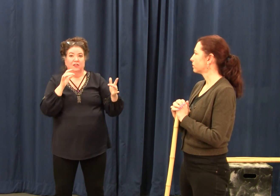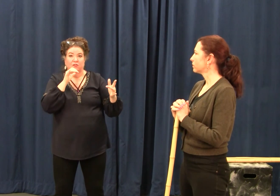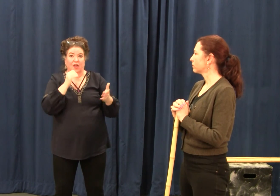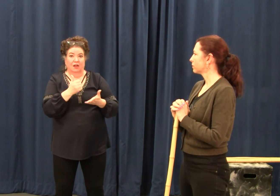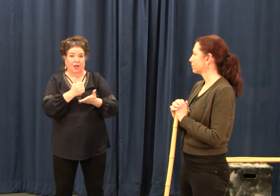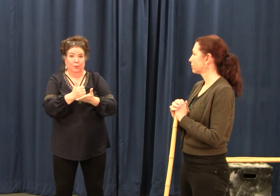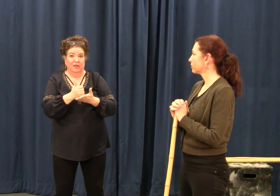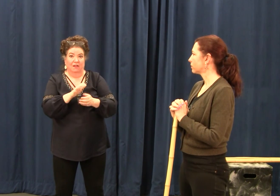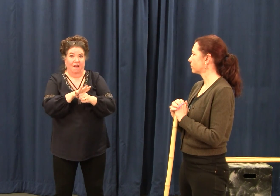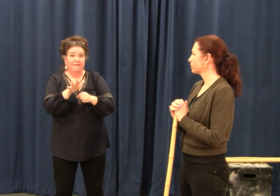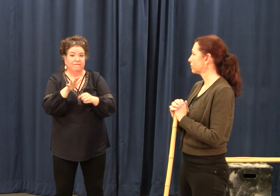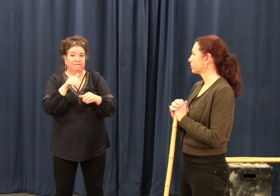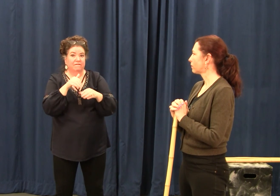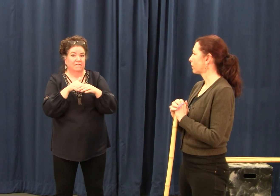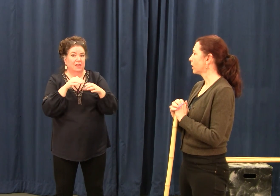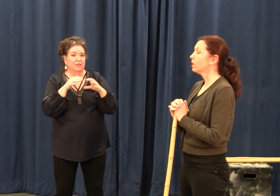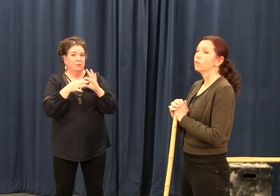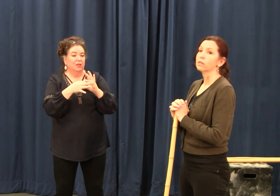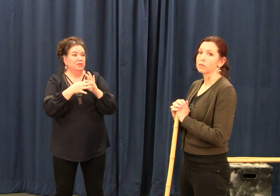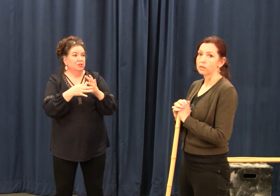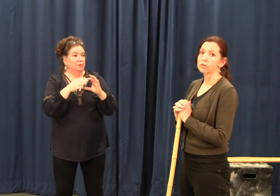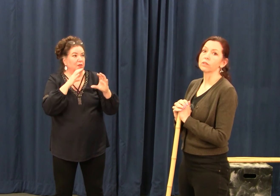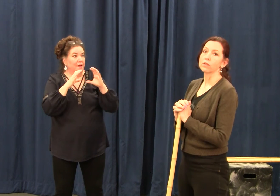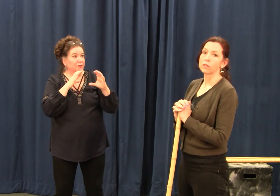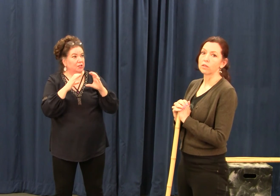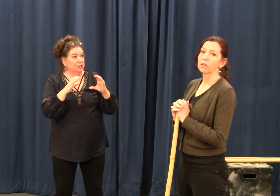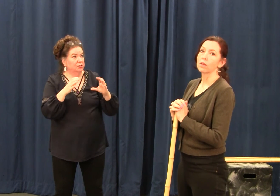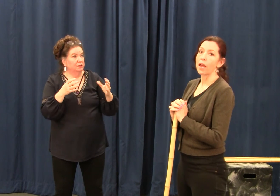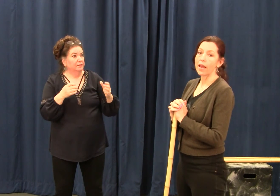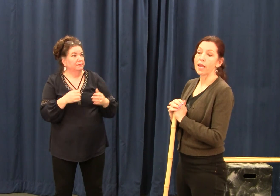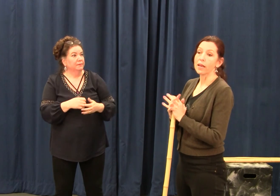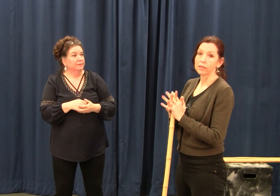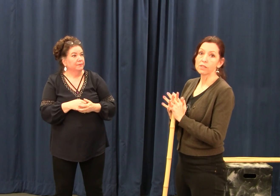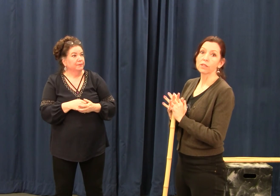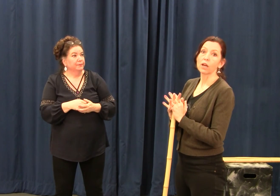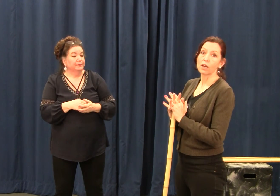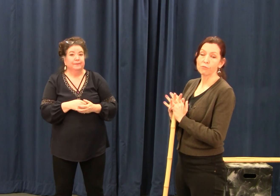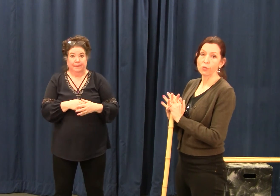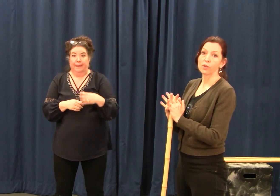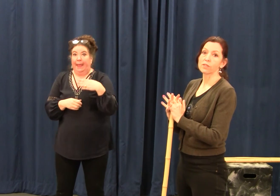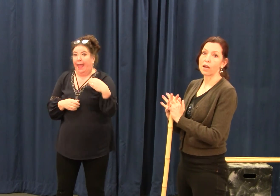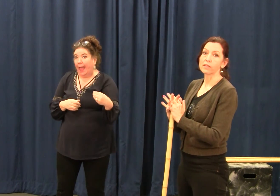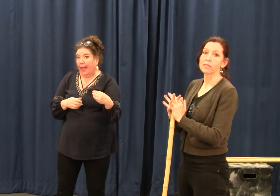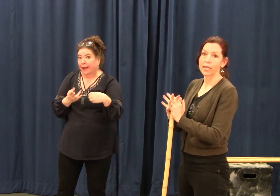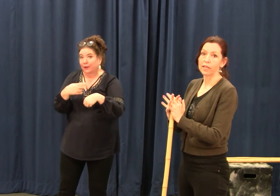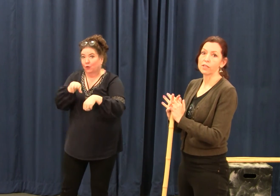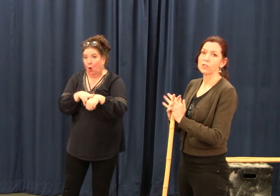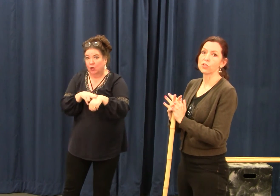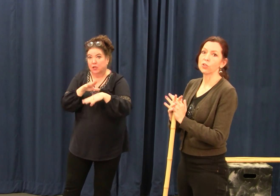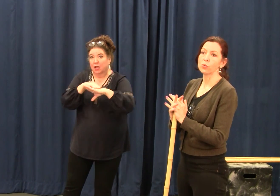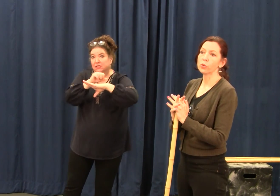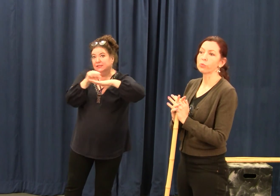enough in the relationship, the conversation, (Heather) and of course on stage, you will